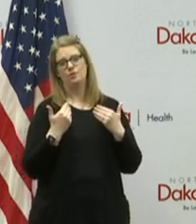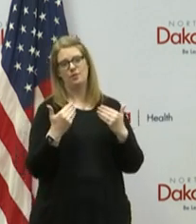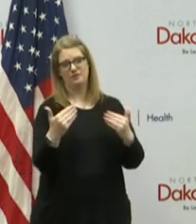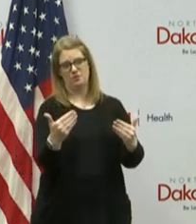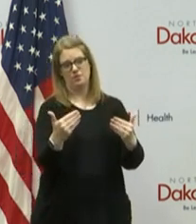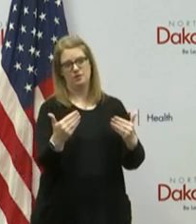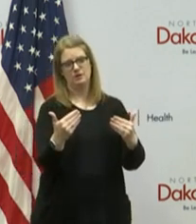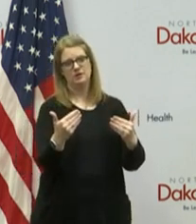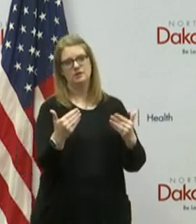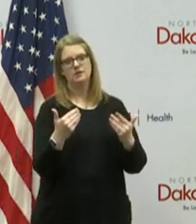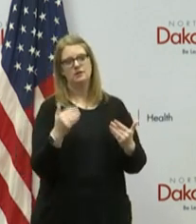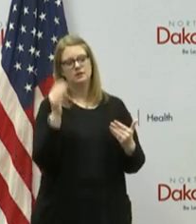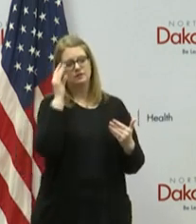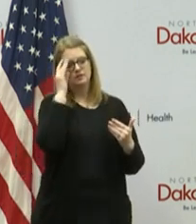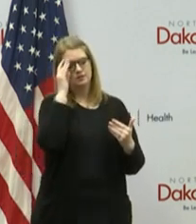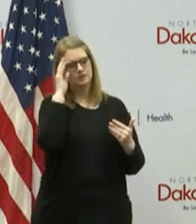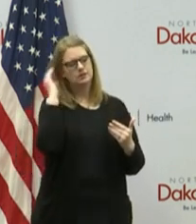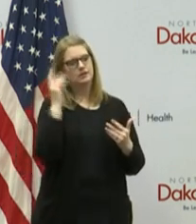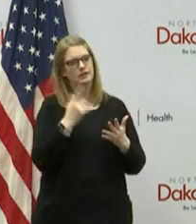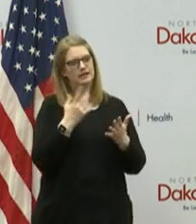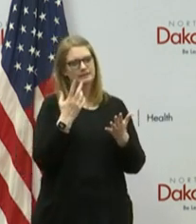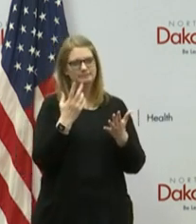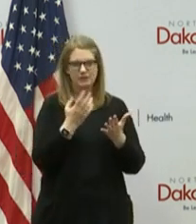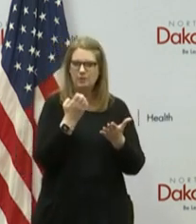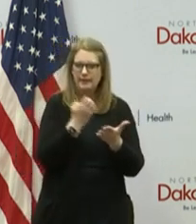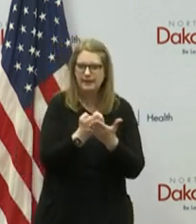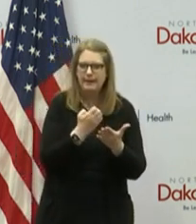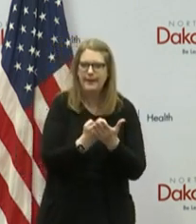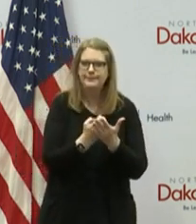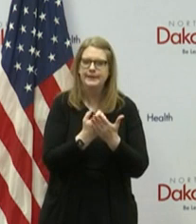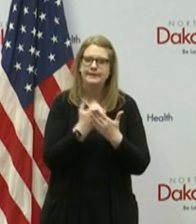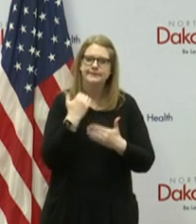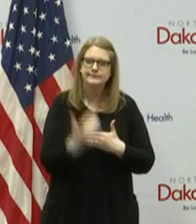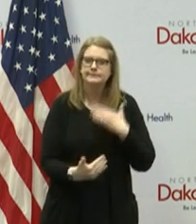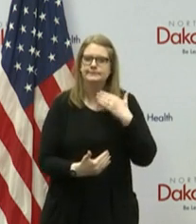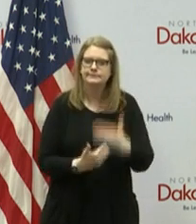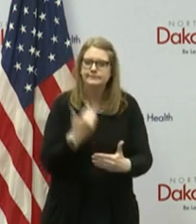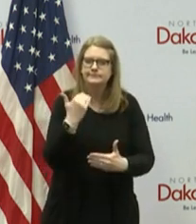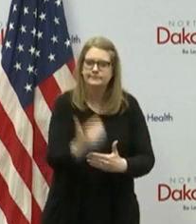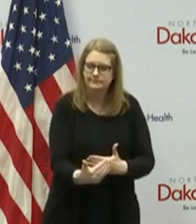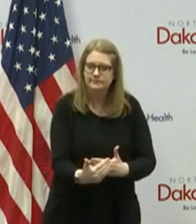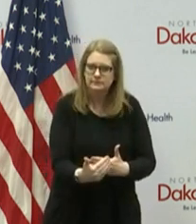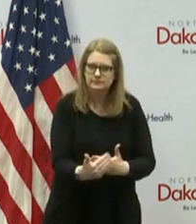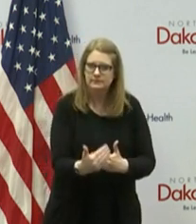NORTH DAKOTA SO THIS IS A GOOD PLACE TO BE DURING THE PANDEMIC AND OF COURSE GOING FORWARD AS